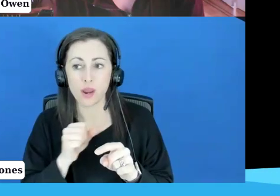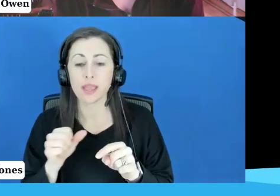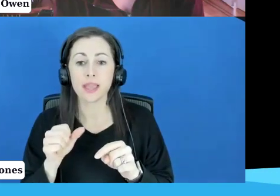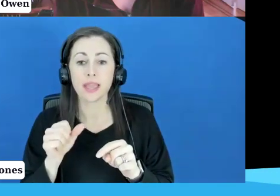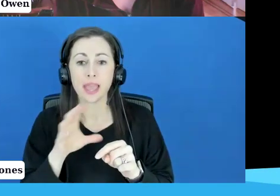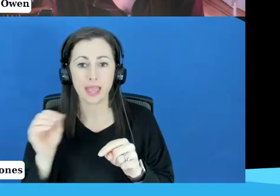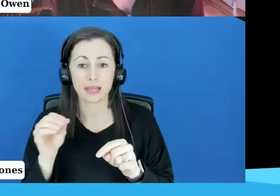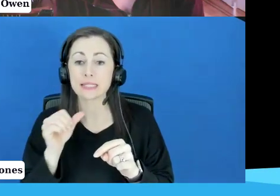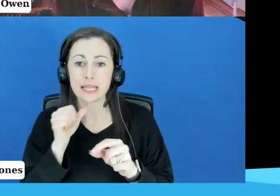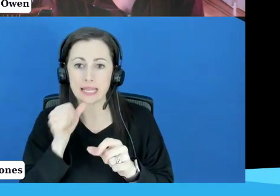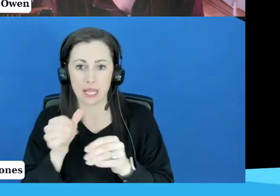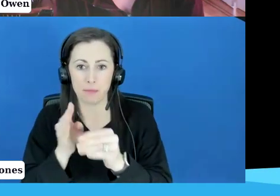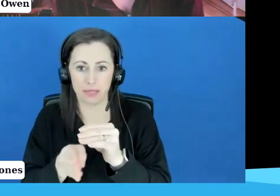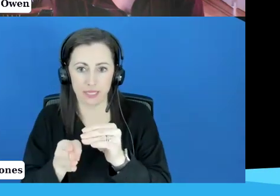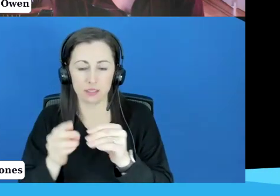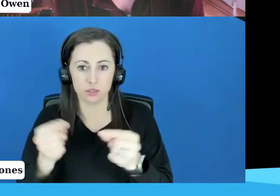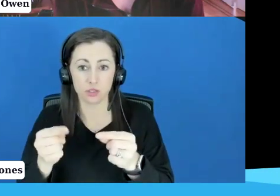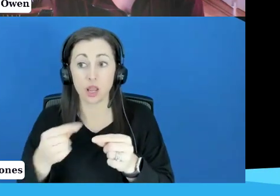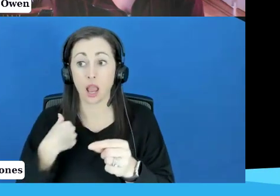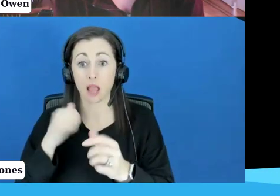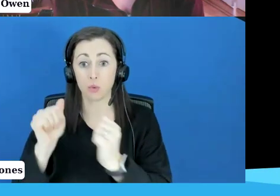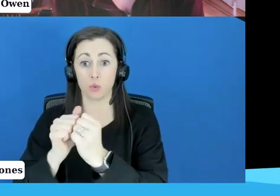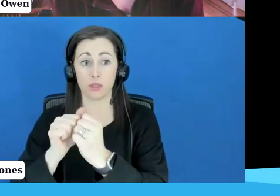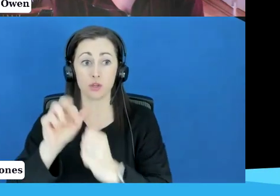I've been with Reeve since 2017. I started as a peer mentor,